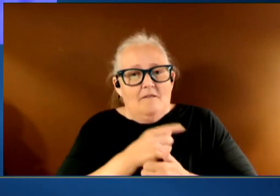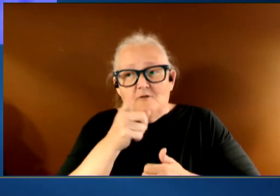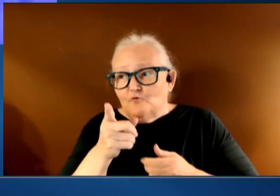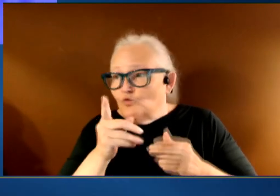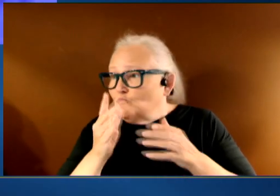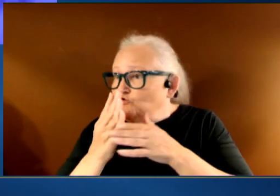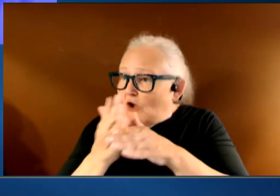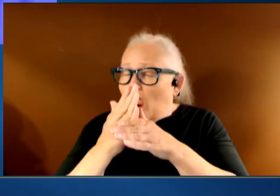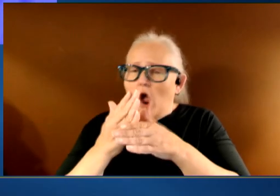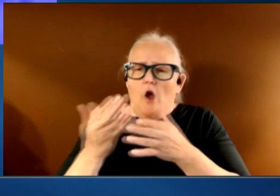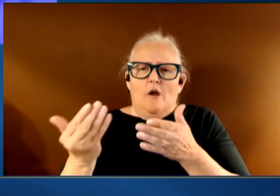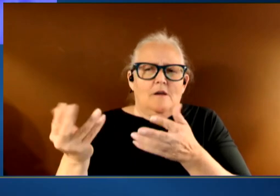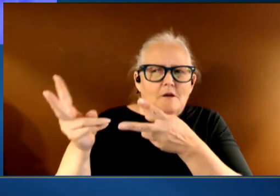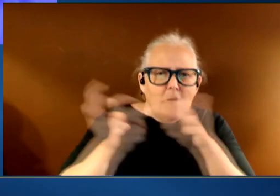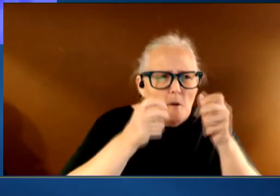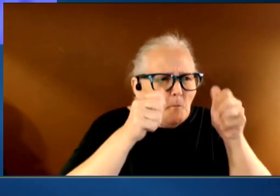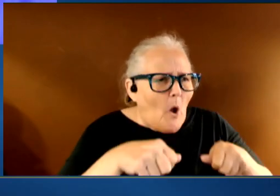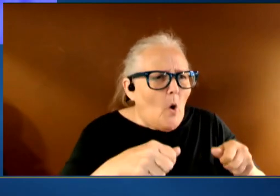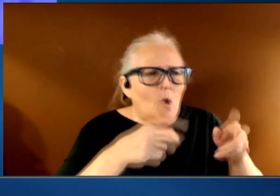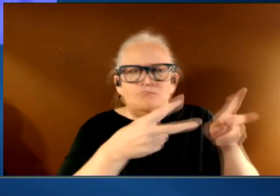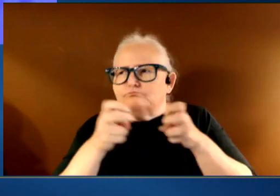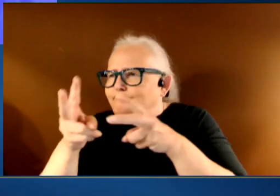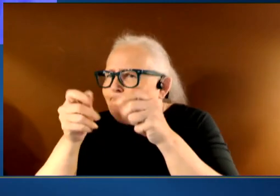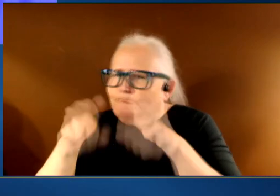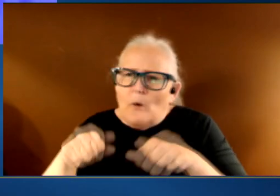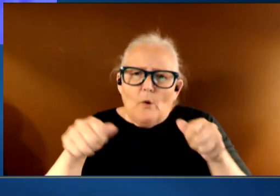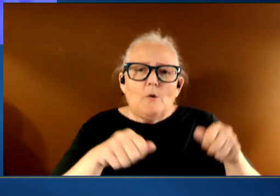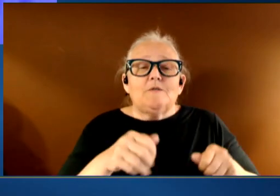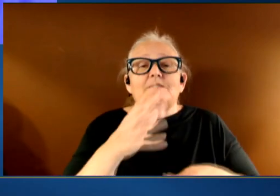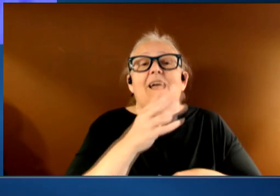And last but not least, something very exciting is our raffle. We are doing a